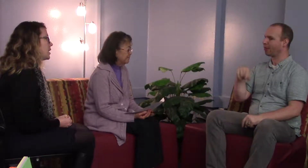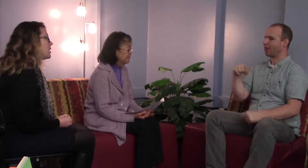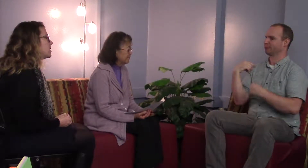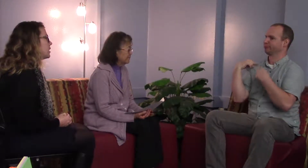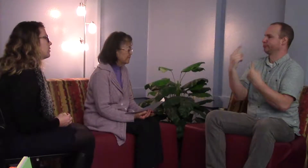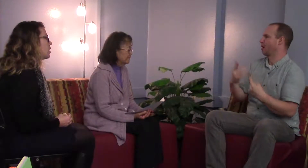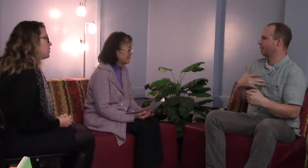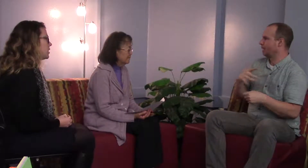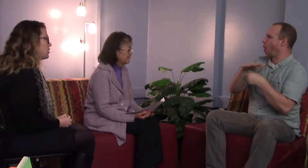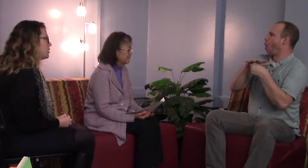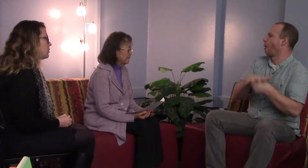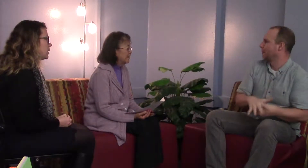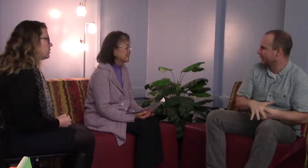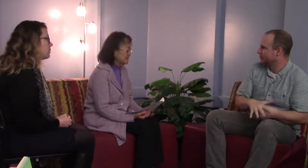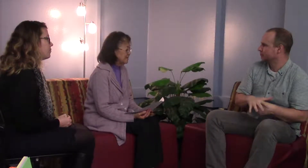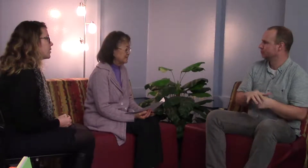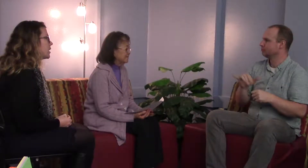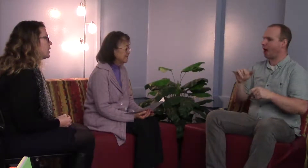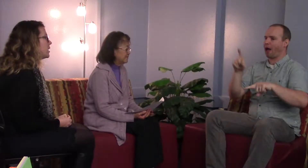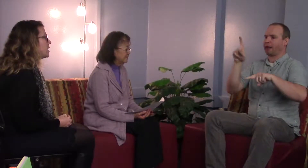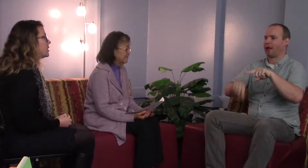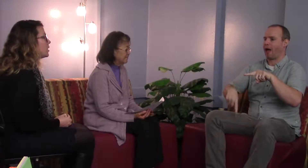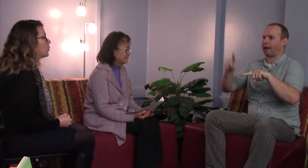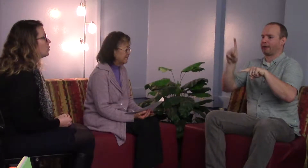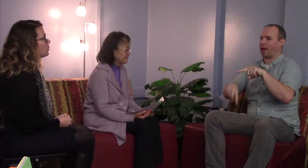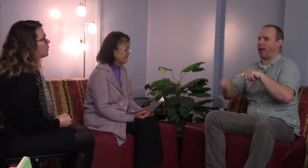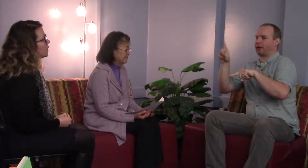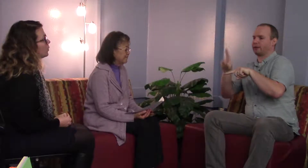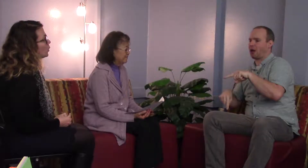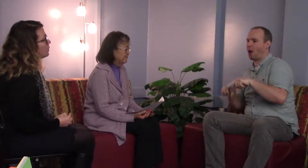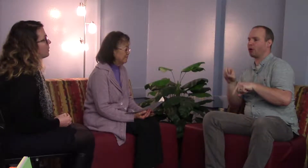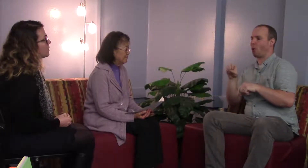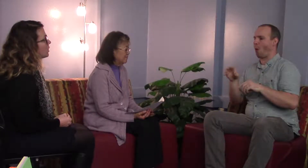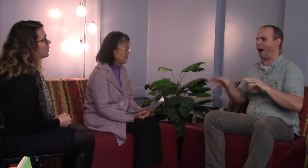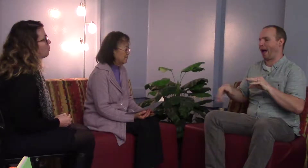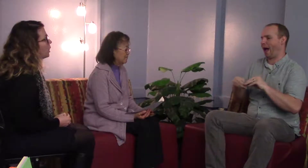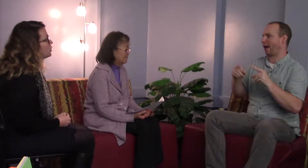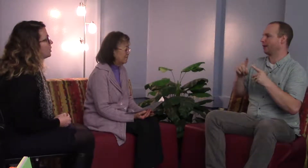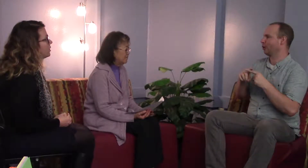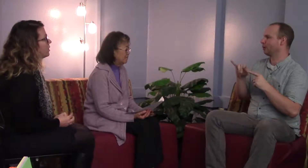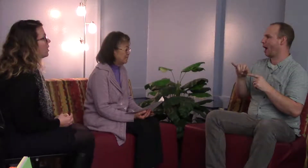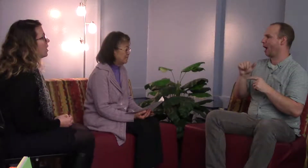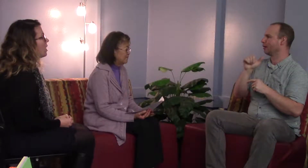It has a negative connotation to it. It's a word based on oppression